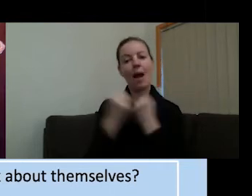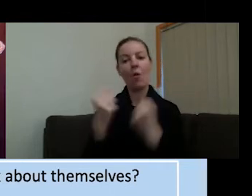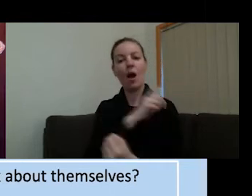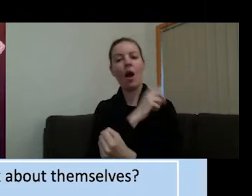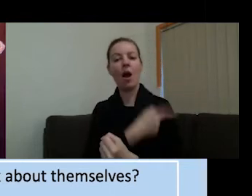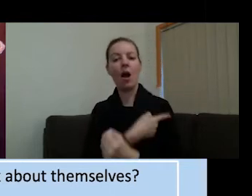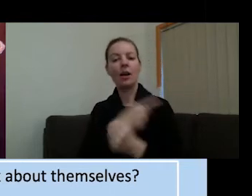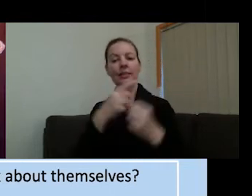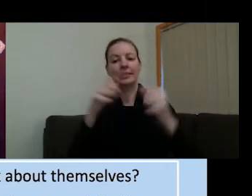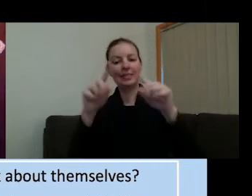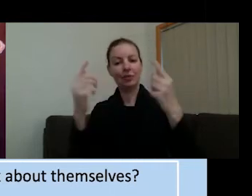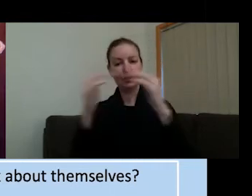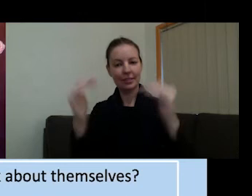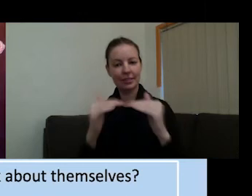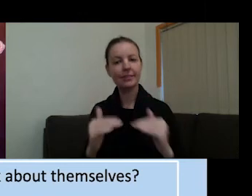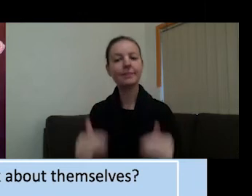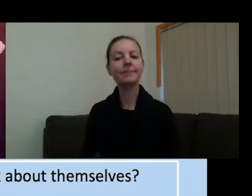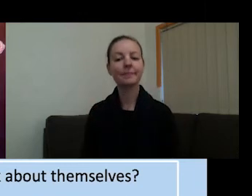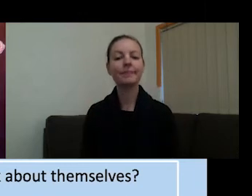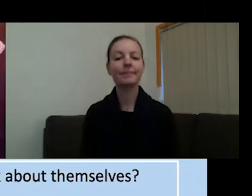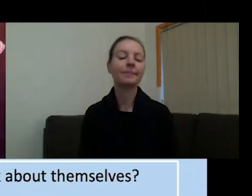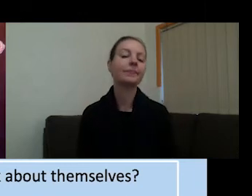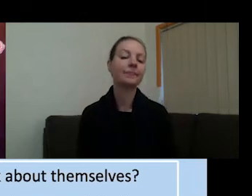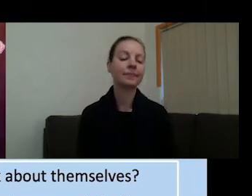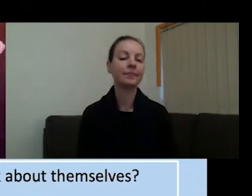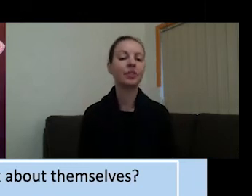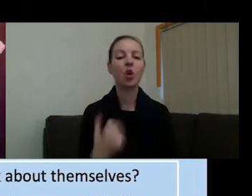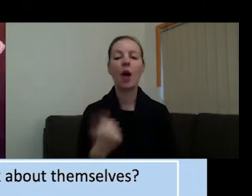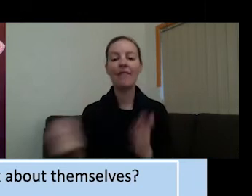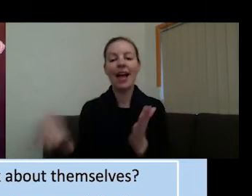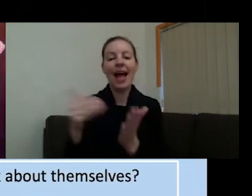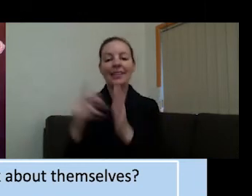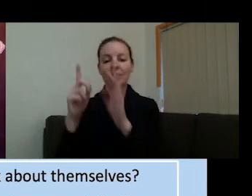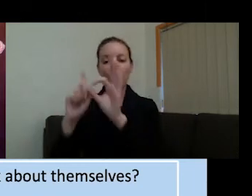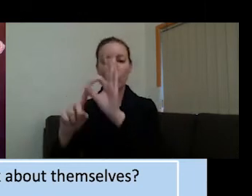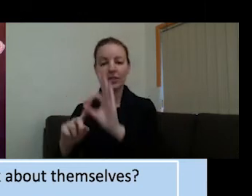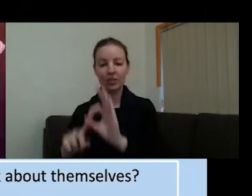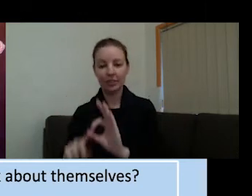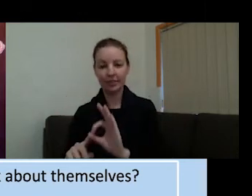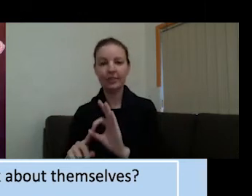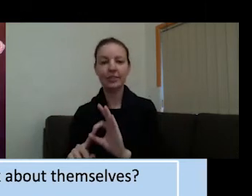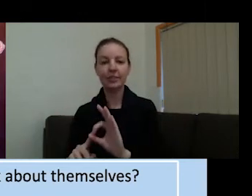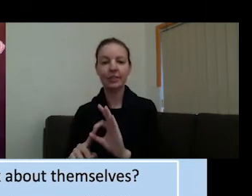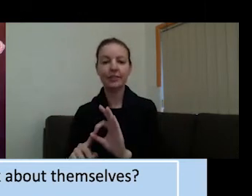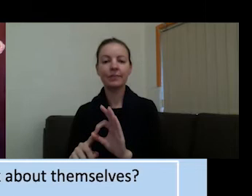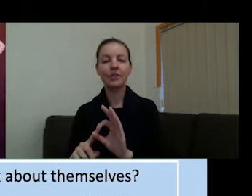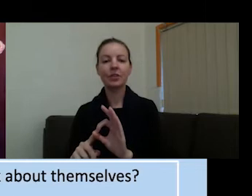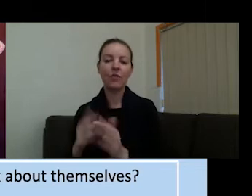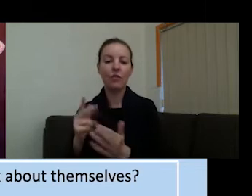put on the side of the slide some common questions that we might ask. And they're really just meant to be reflective questions.